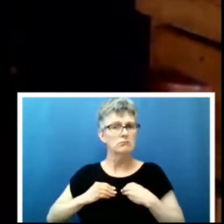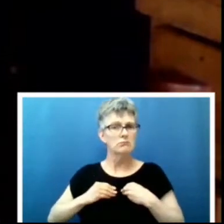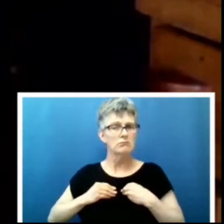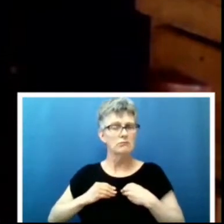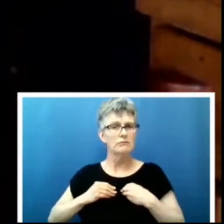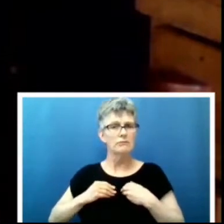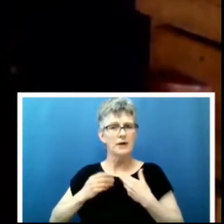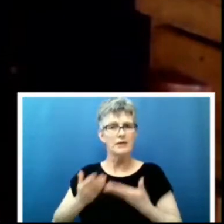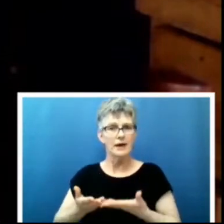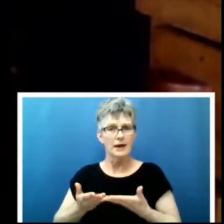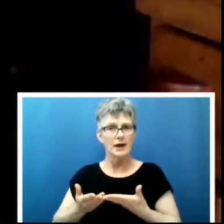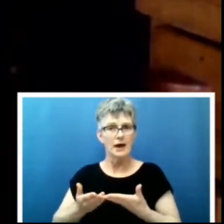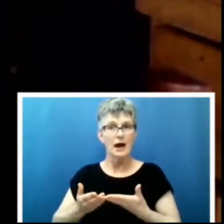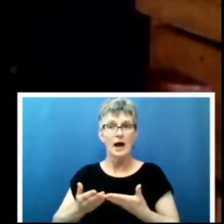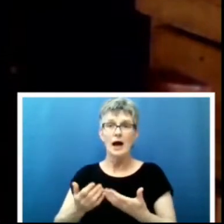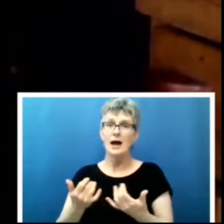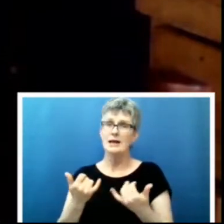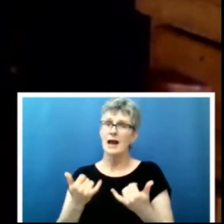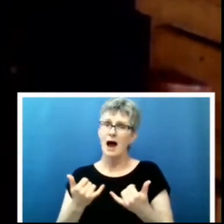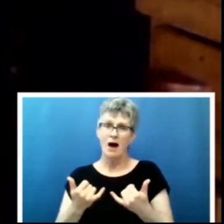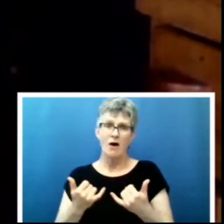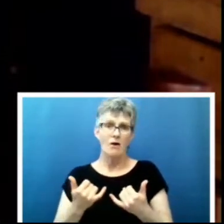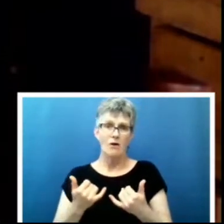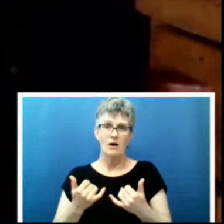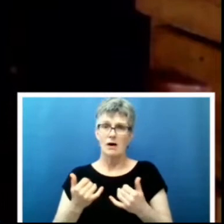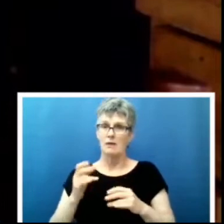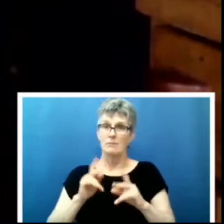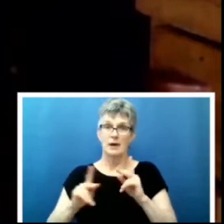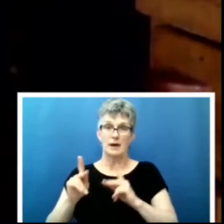are alone at home way more than ever before